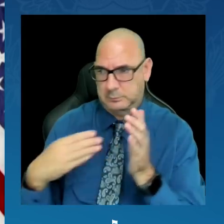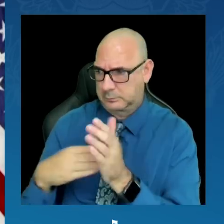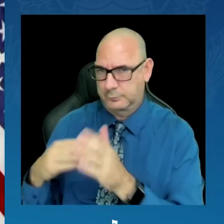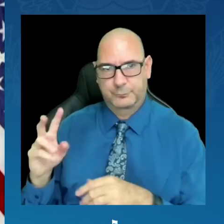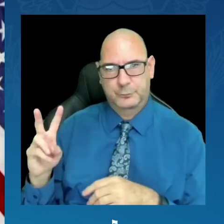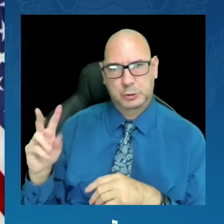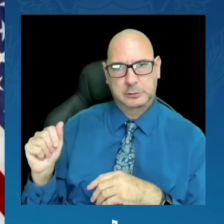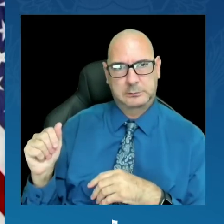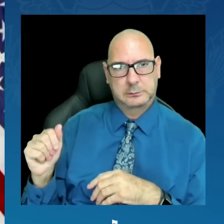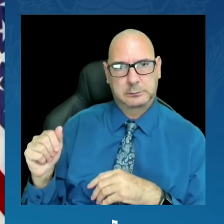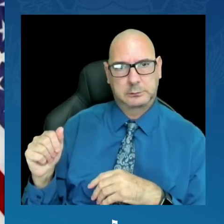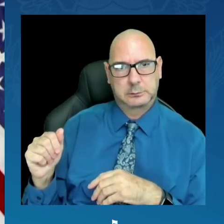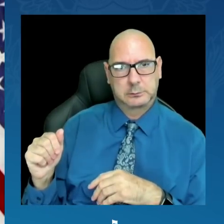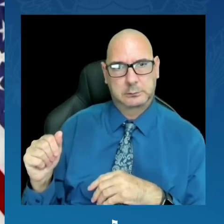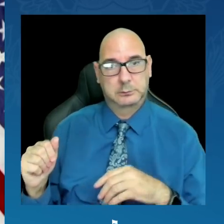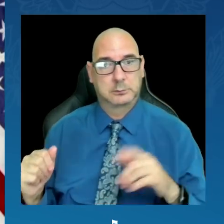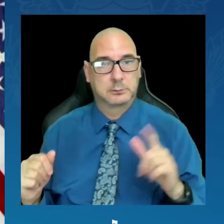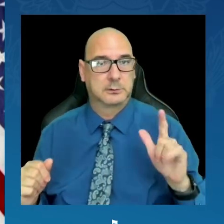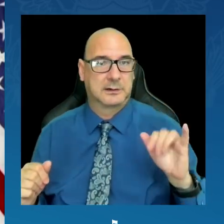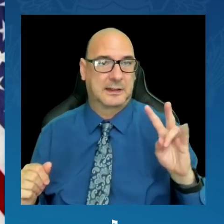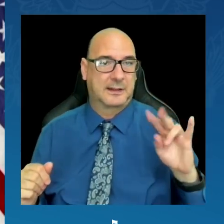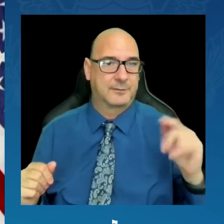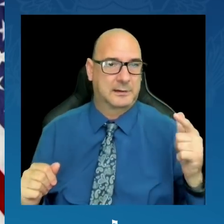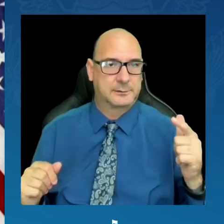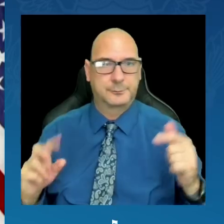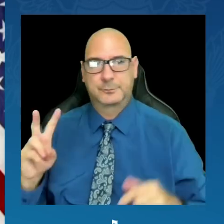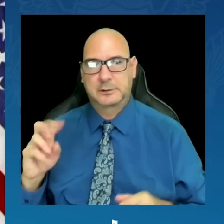This opinion also says, when your read it,